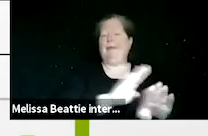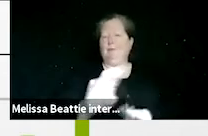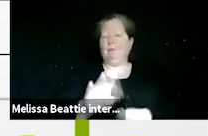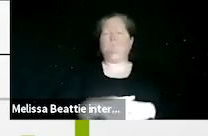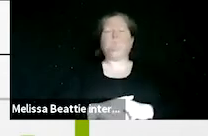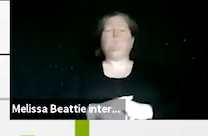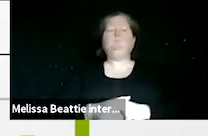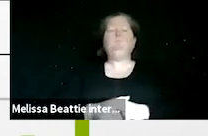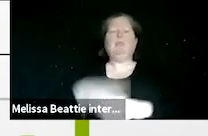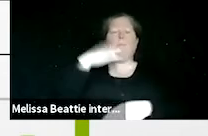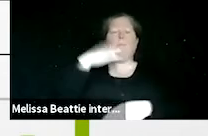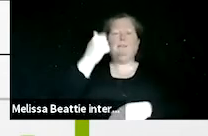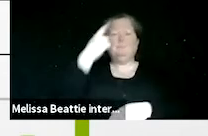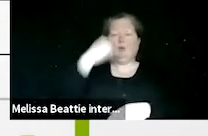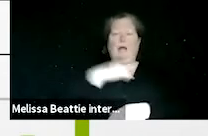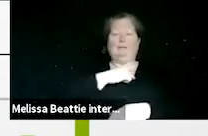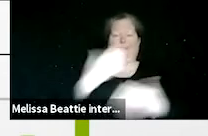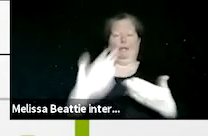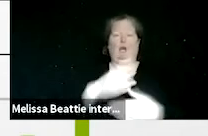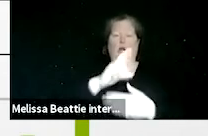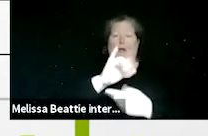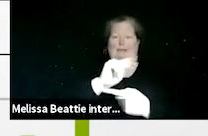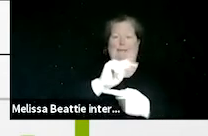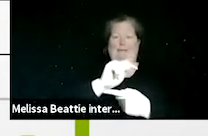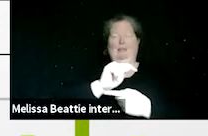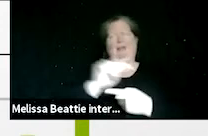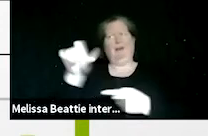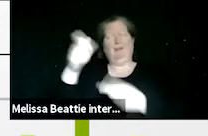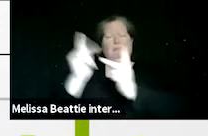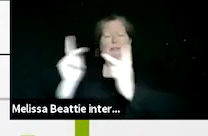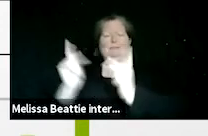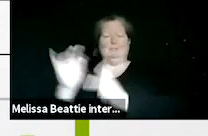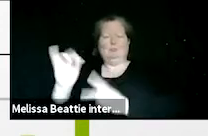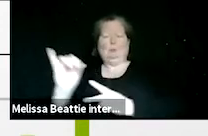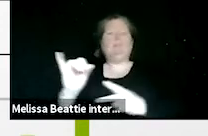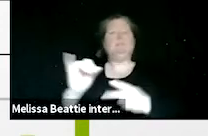Ben Woelk: Is getting those fish reported quickly so they can be purged from the mail system and nobody.